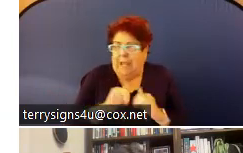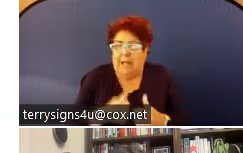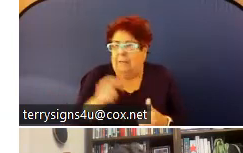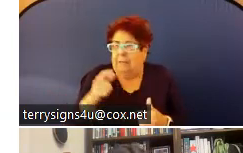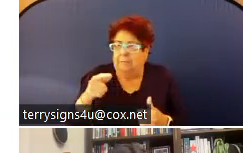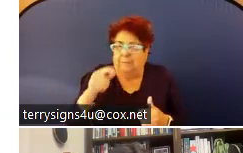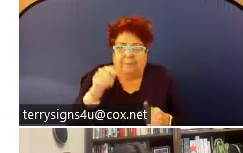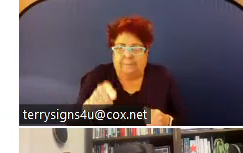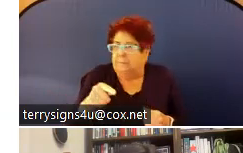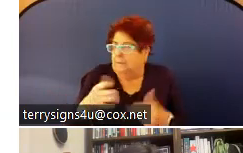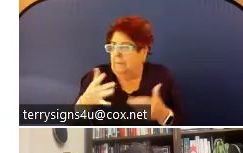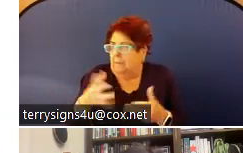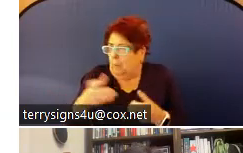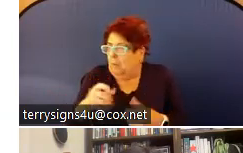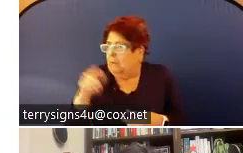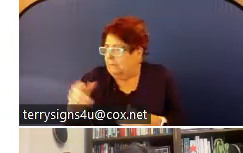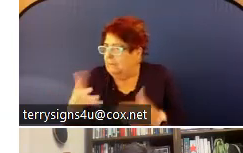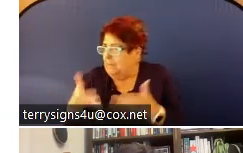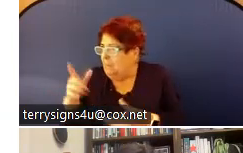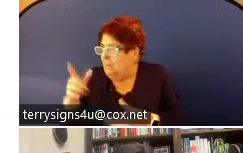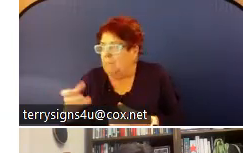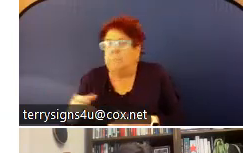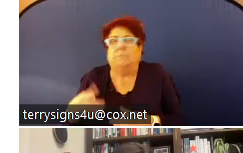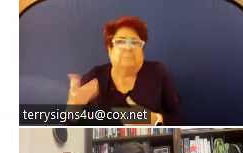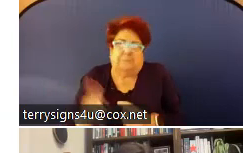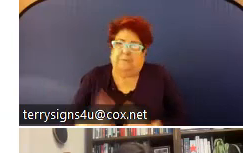want to prioritize comprehensiveness while others might want to prioritize the speed